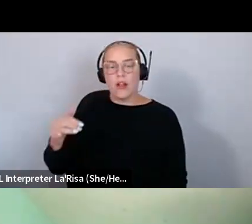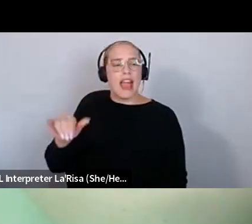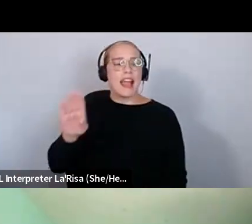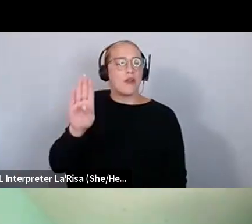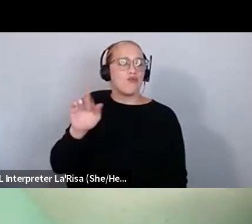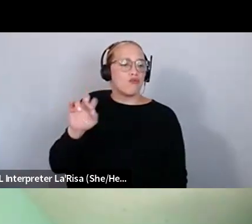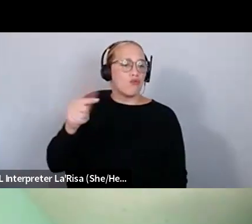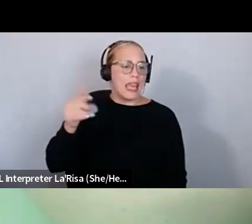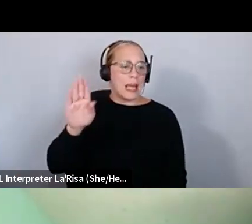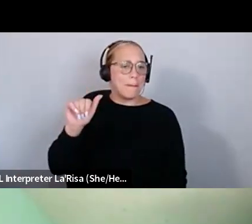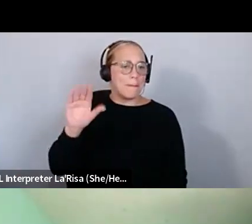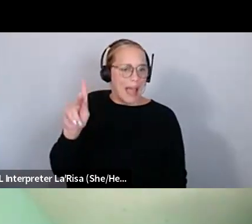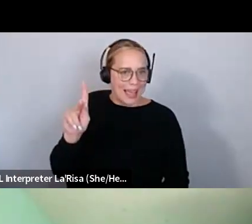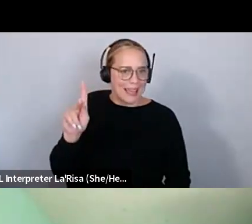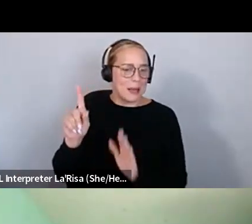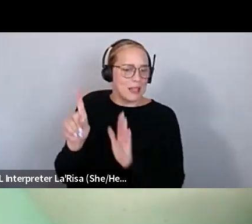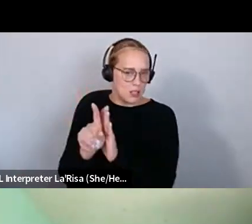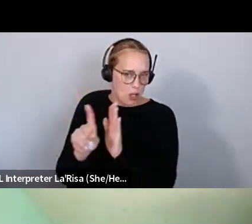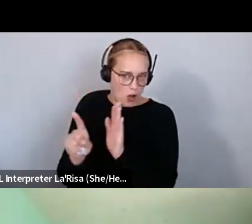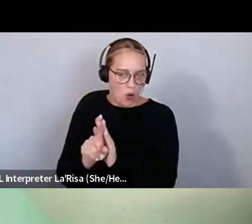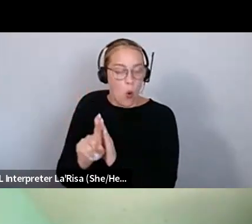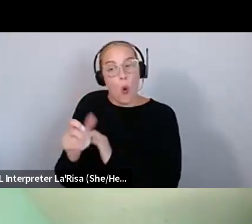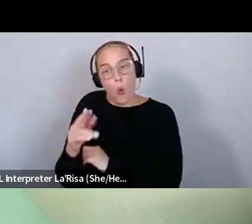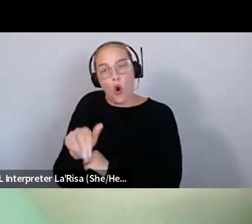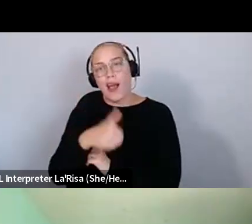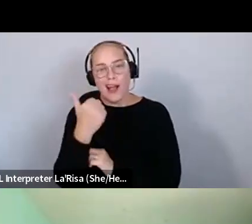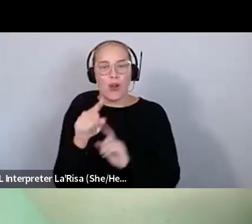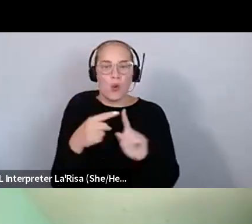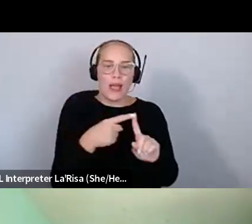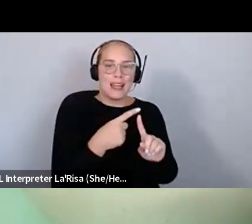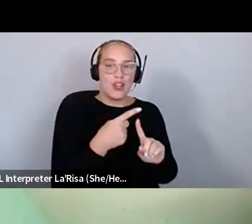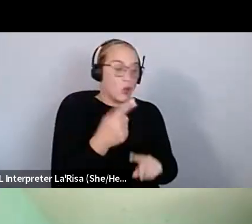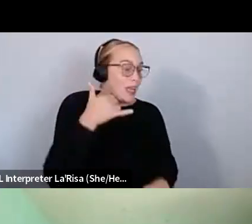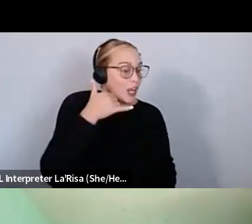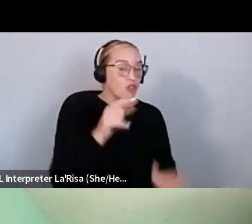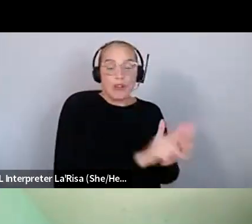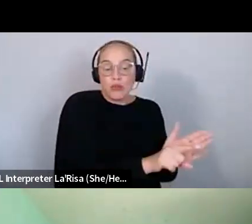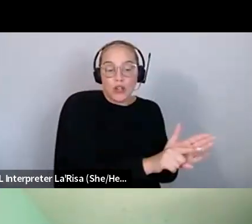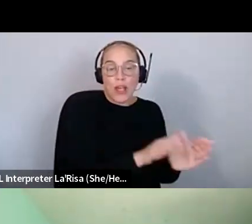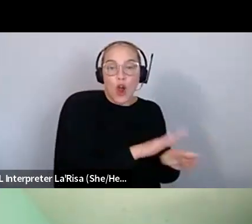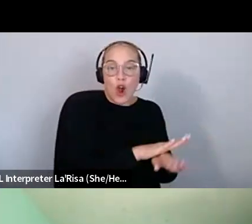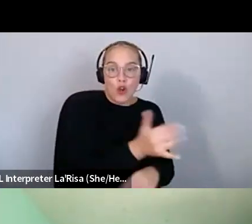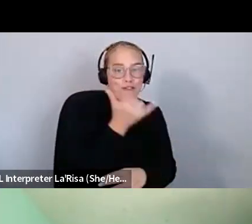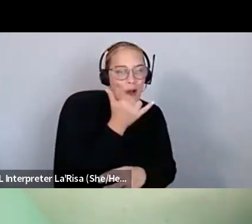A ringback tone is when you call me and you get to hear